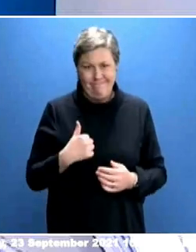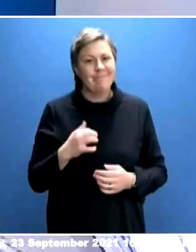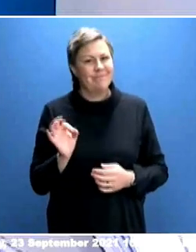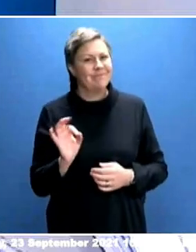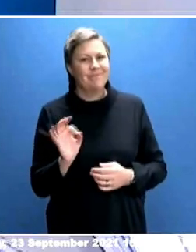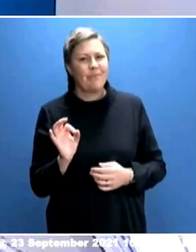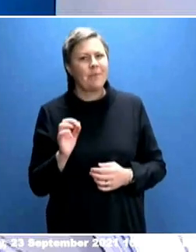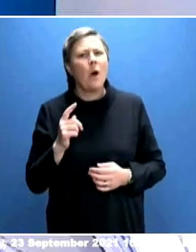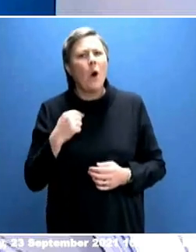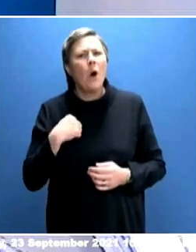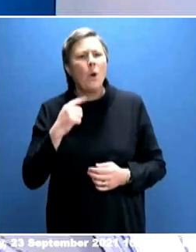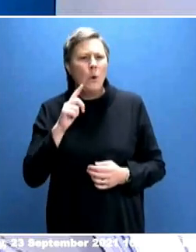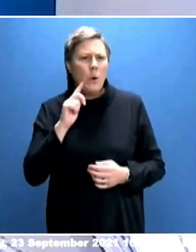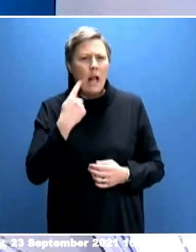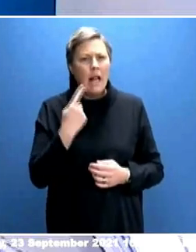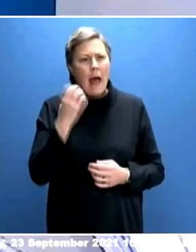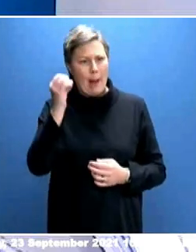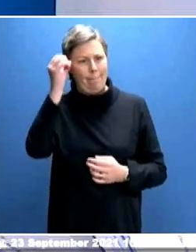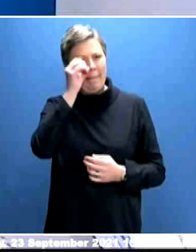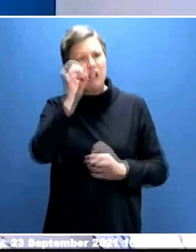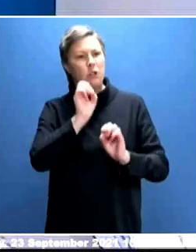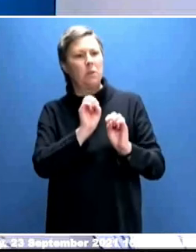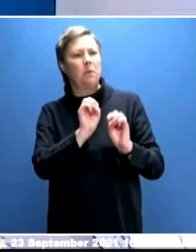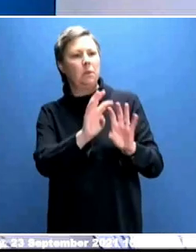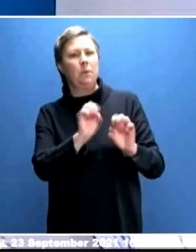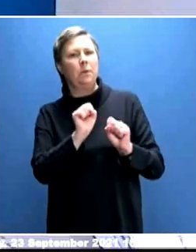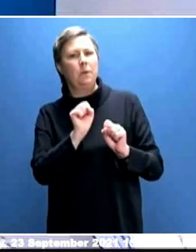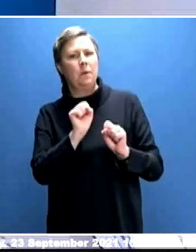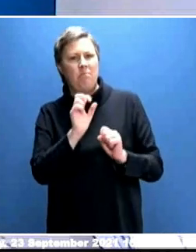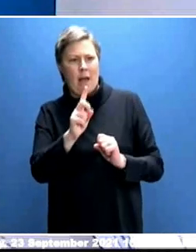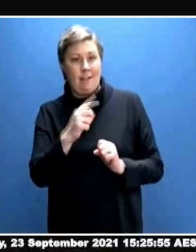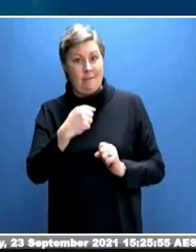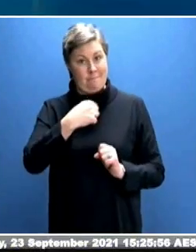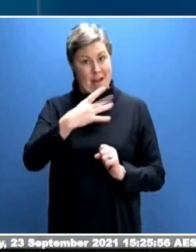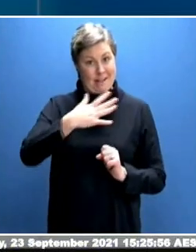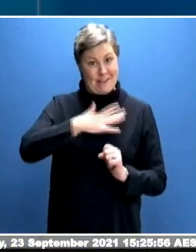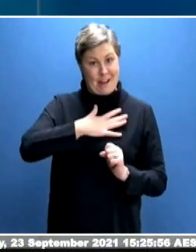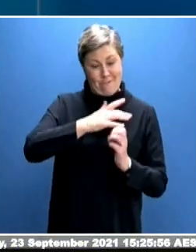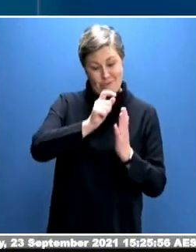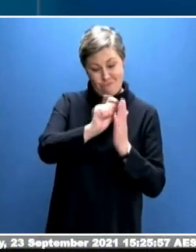We will certainly have an opinion and a perspective, but I won't be giving those instructions.